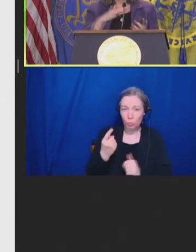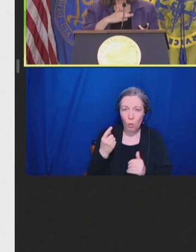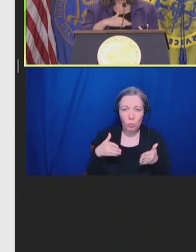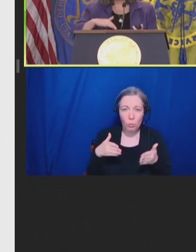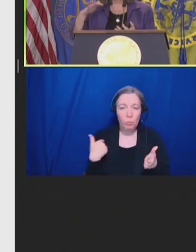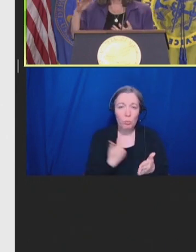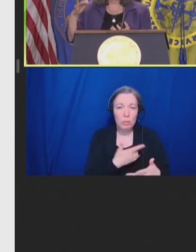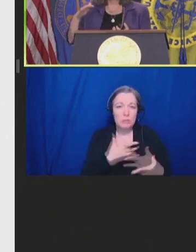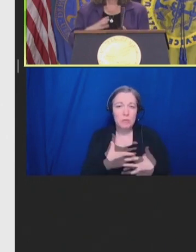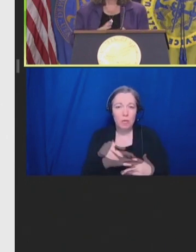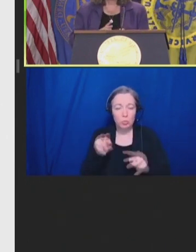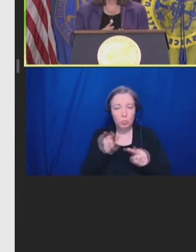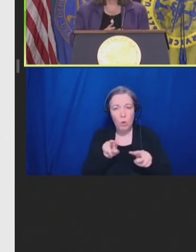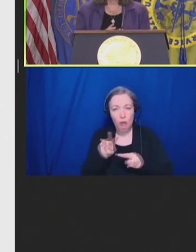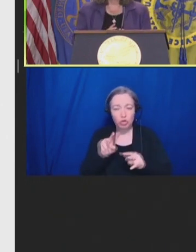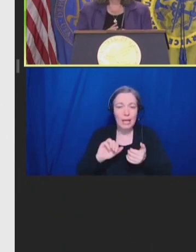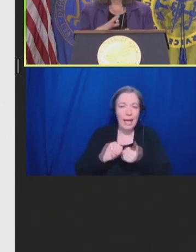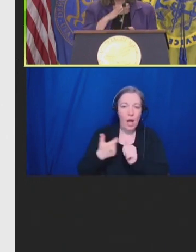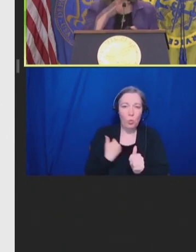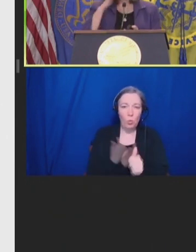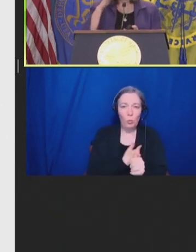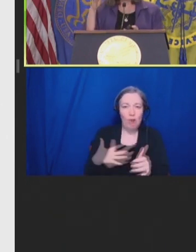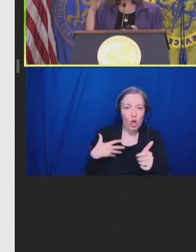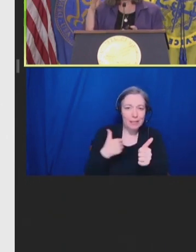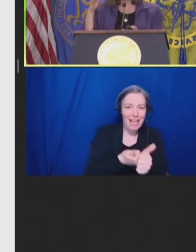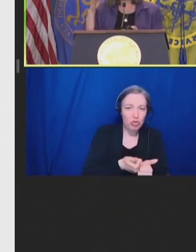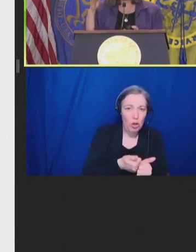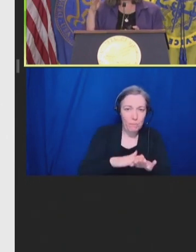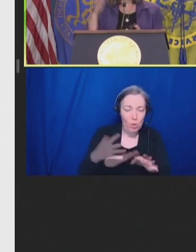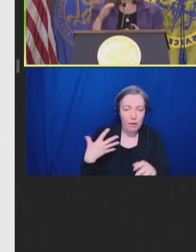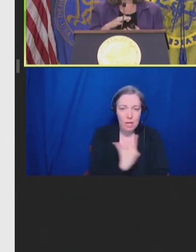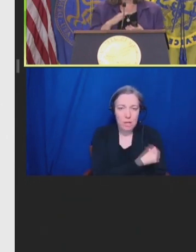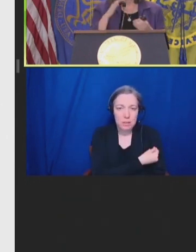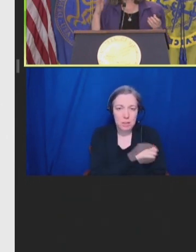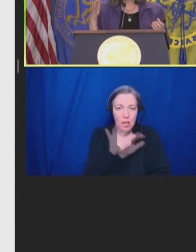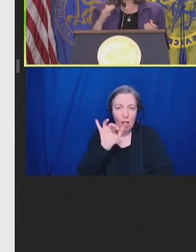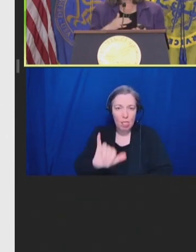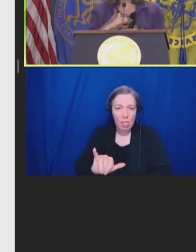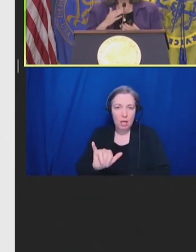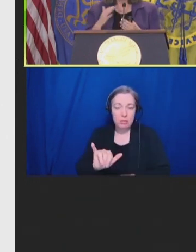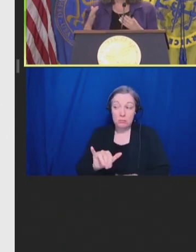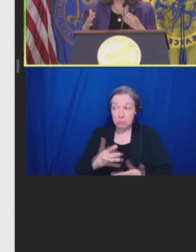you know, catch up on vaccinations. So, it's reassuring to see. Obviously, we need to keep